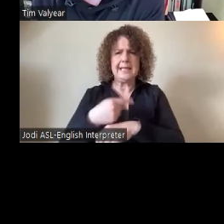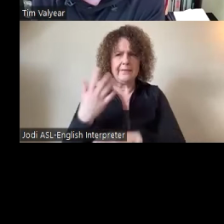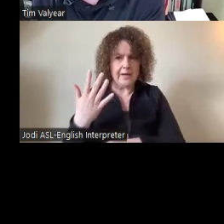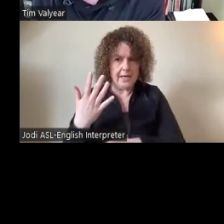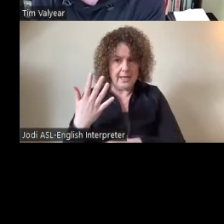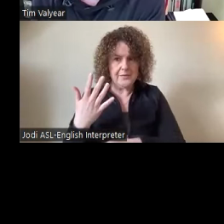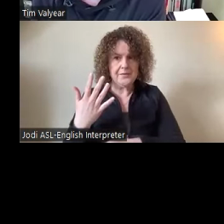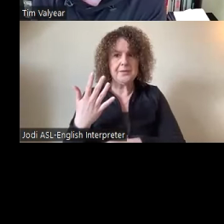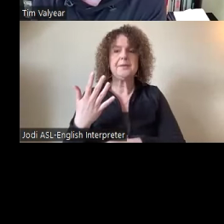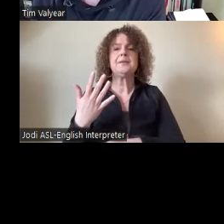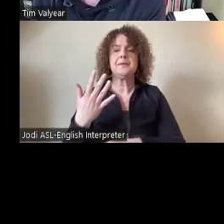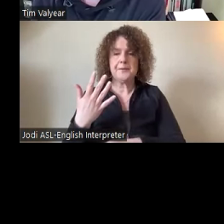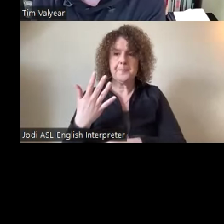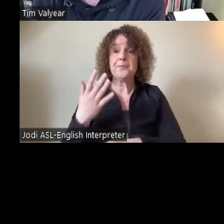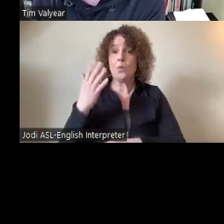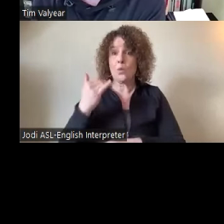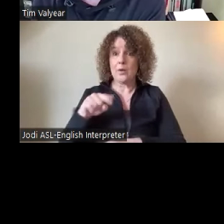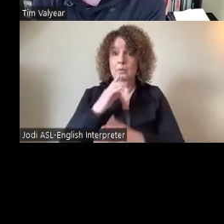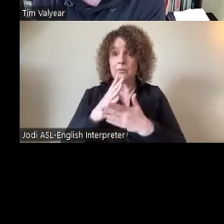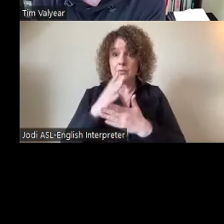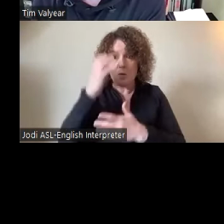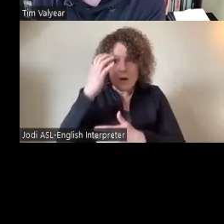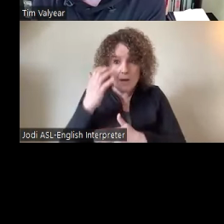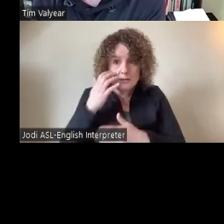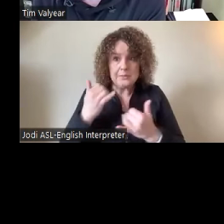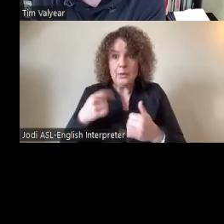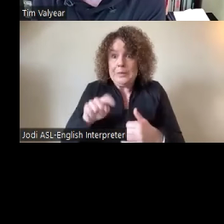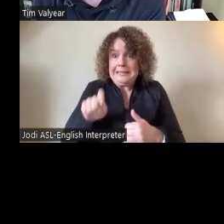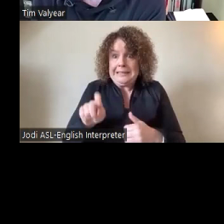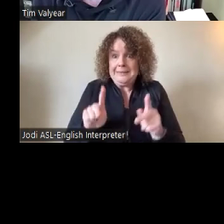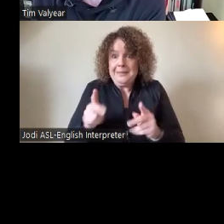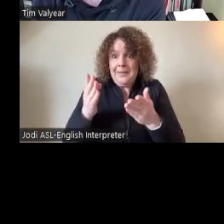work on